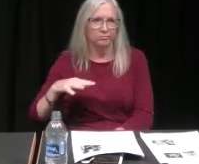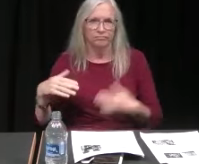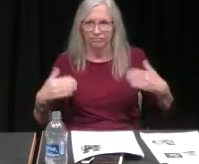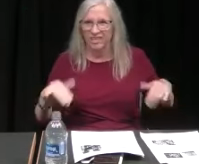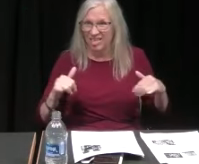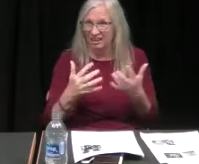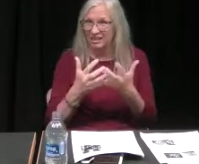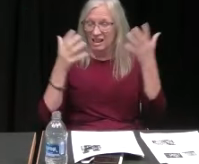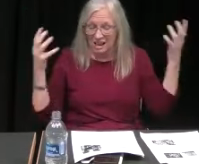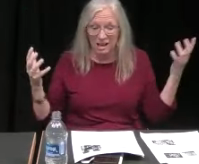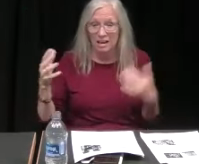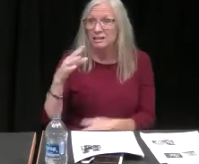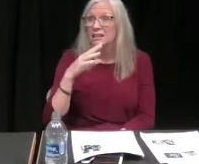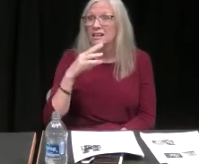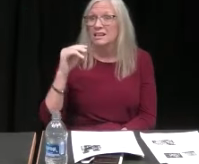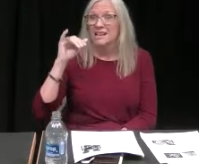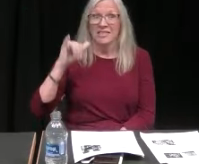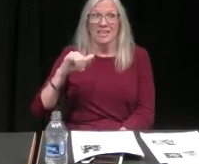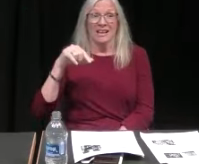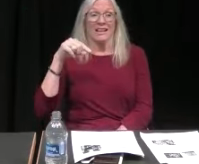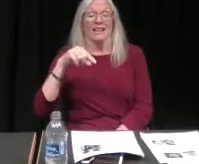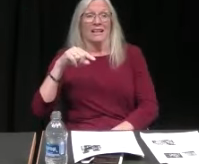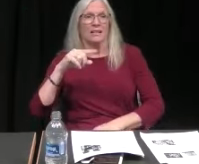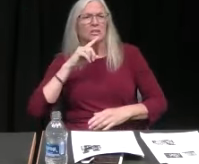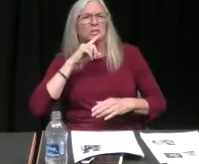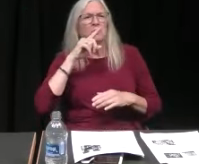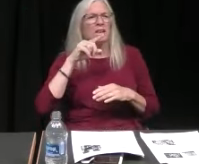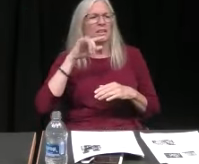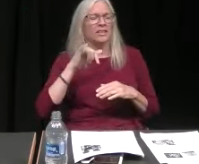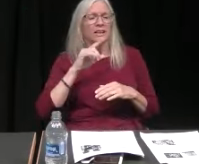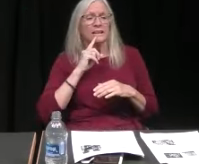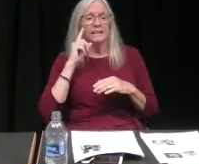language across the United States and when we think about the number of of that that's a lot